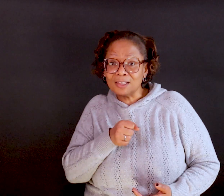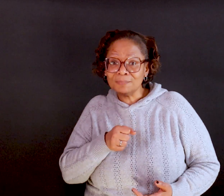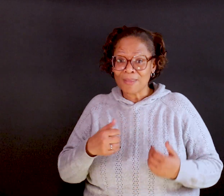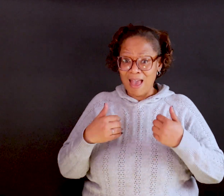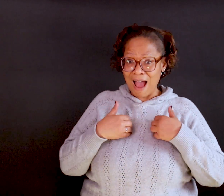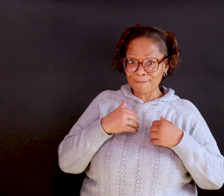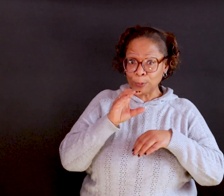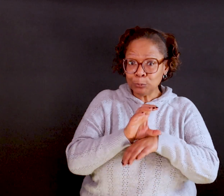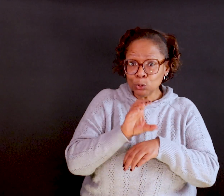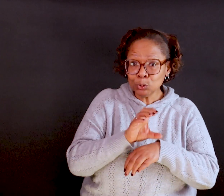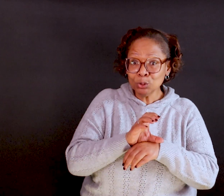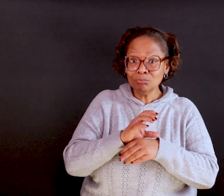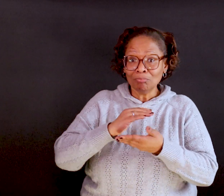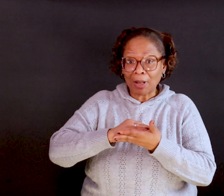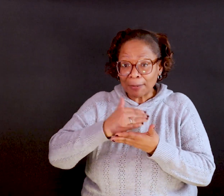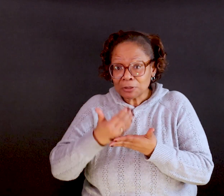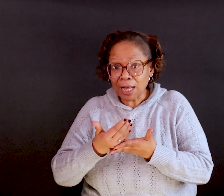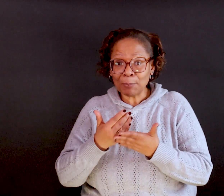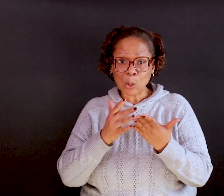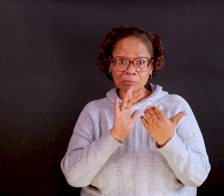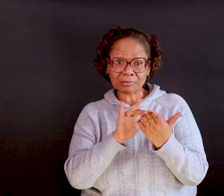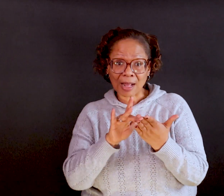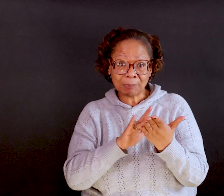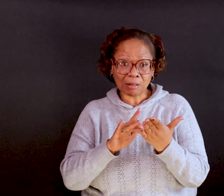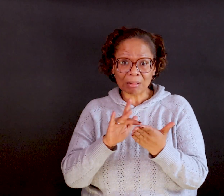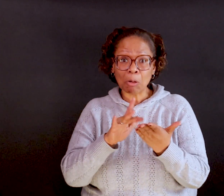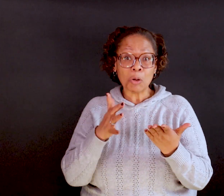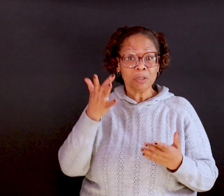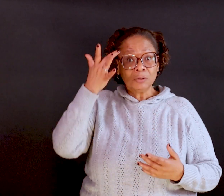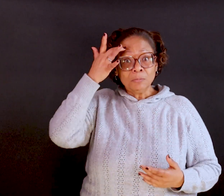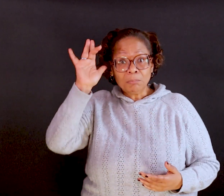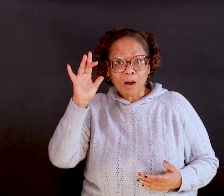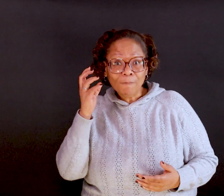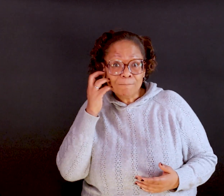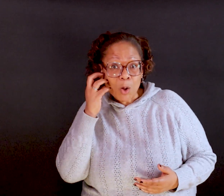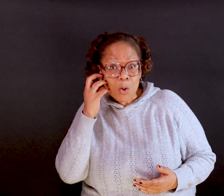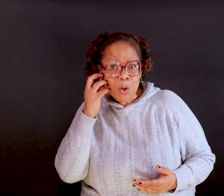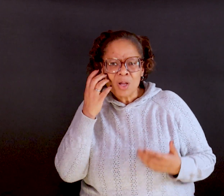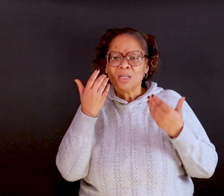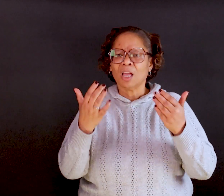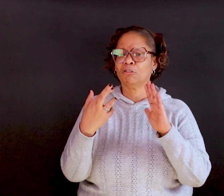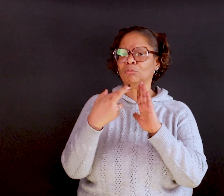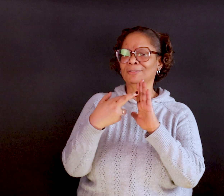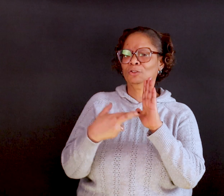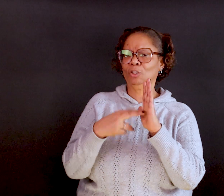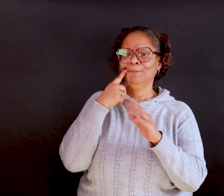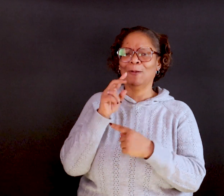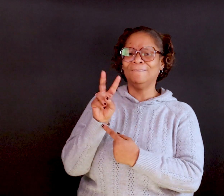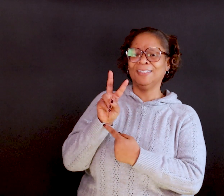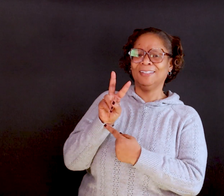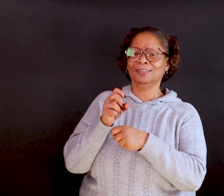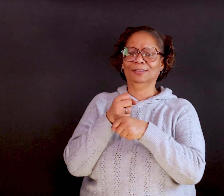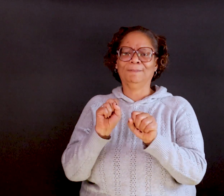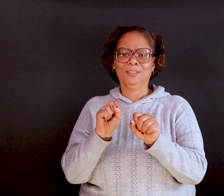and have a computer, tablet or smartphone. Can register for V-safe